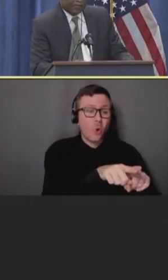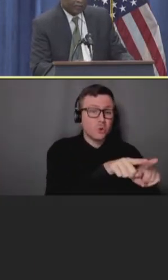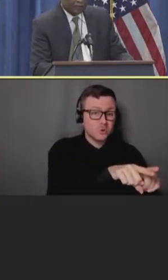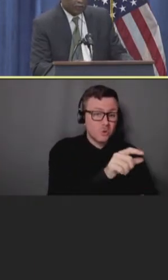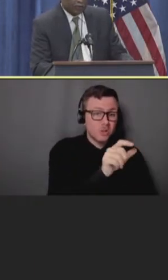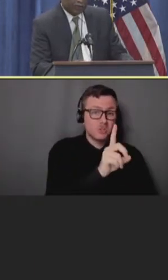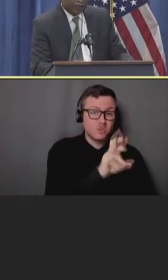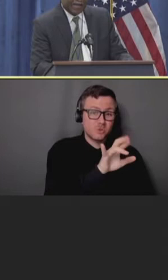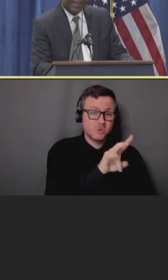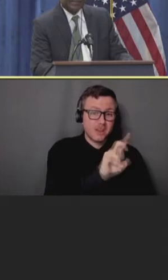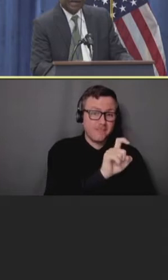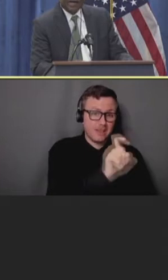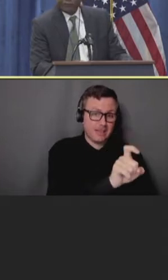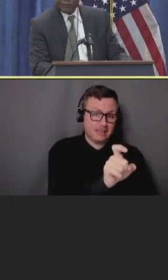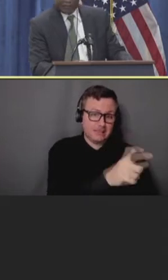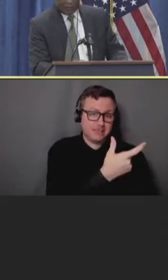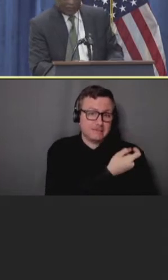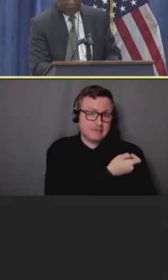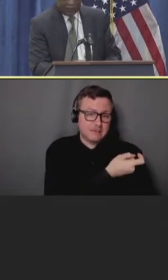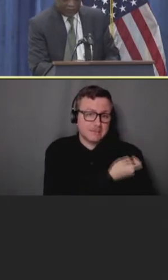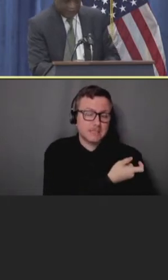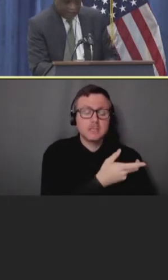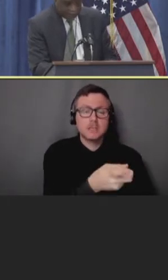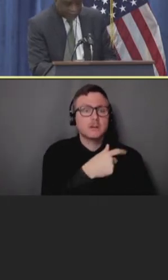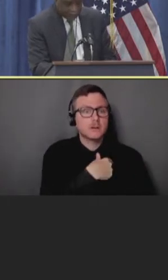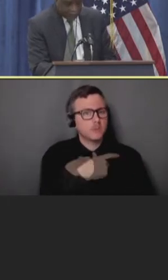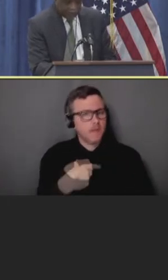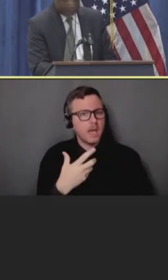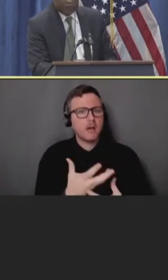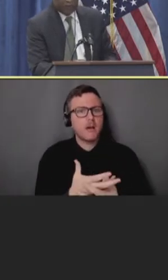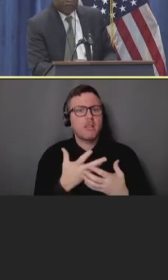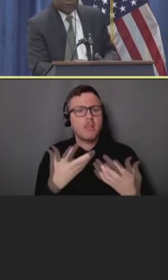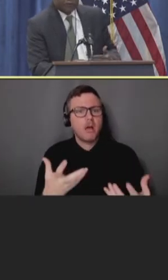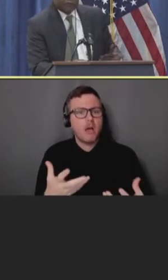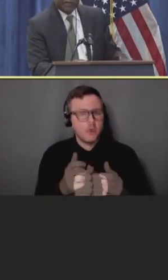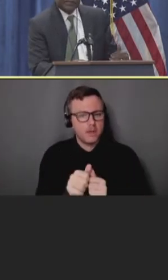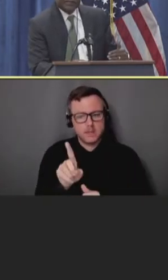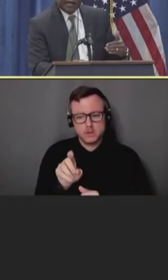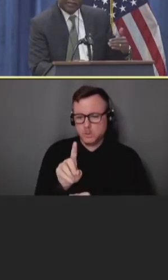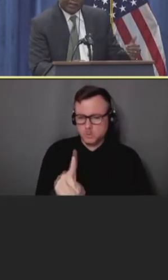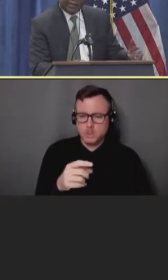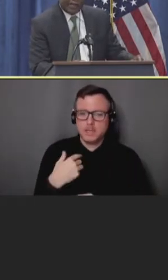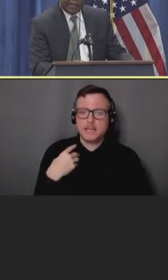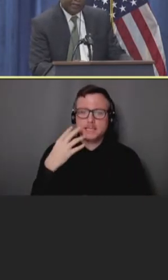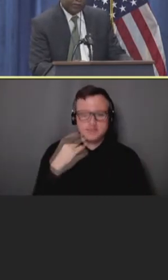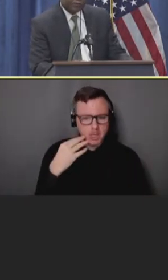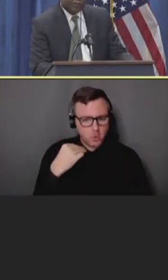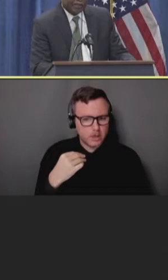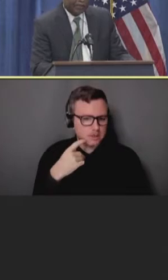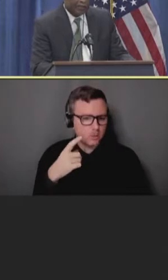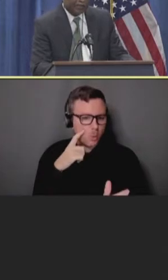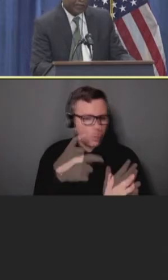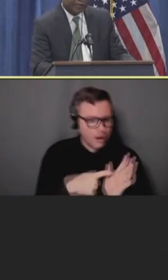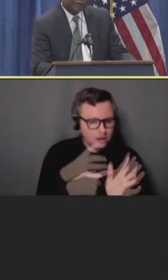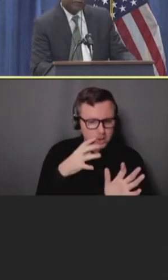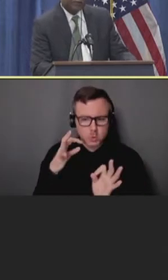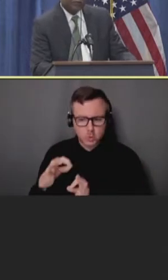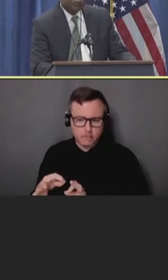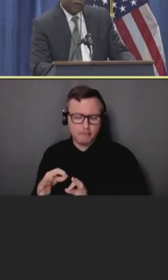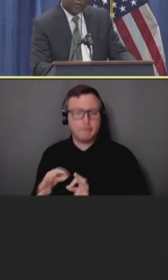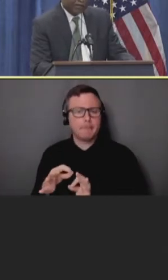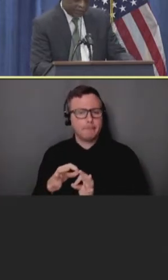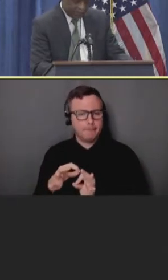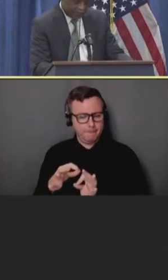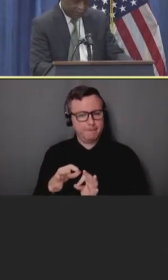And so we've had a lot within the D.O.D., a lot of experience, recognizing and determining when